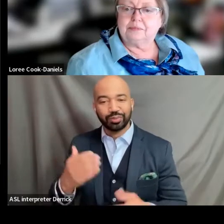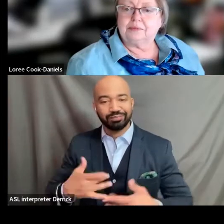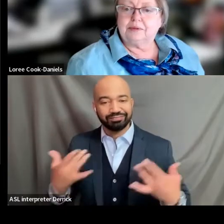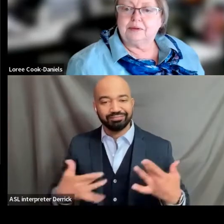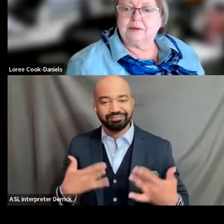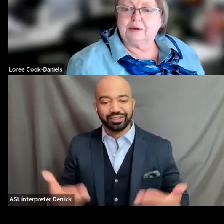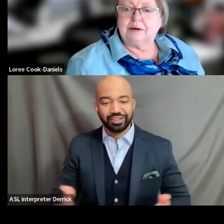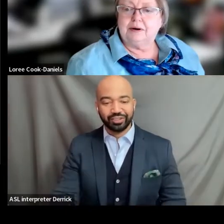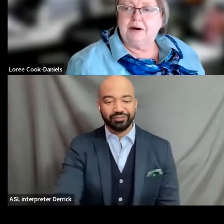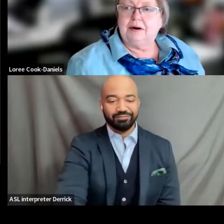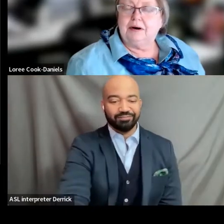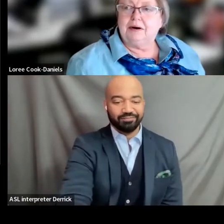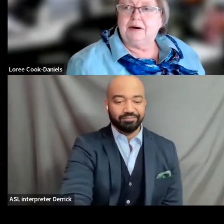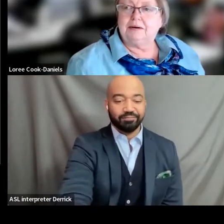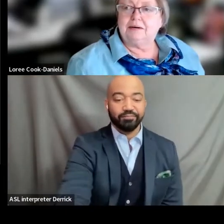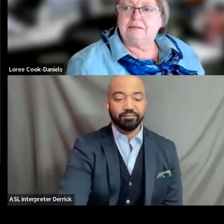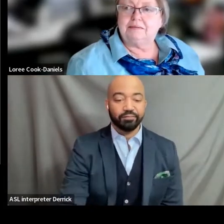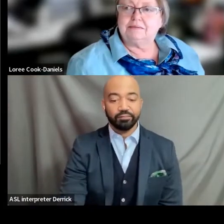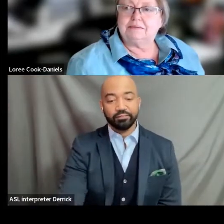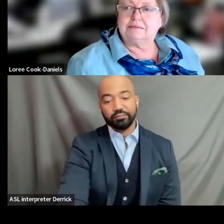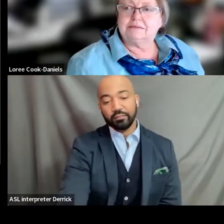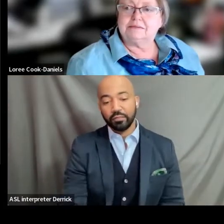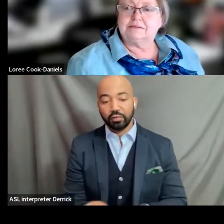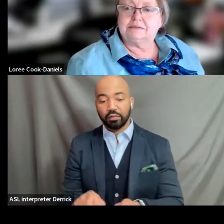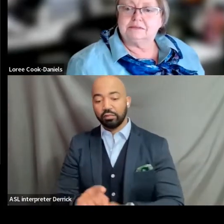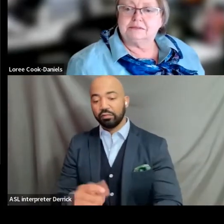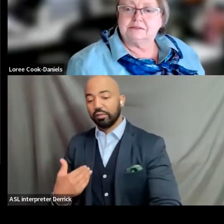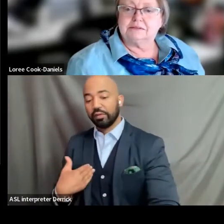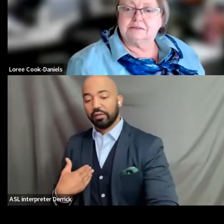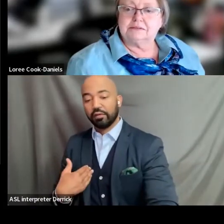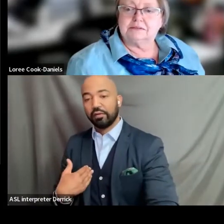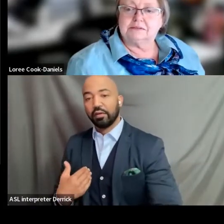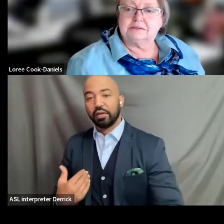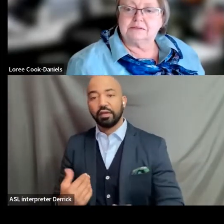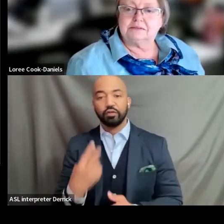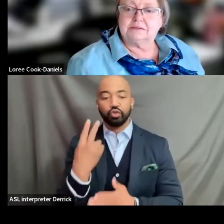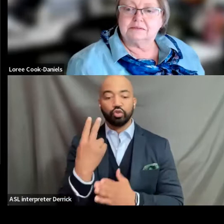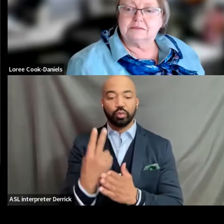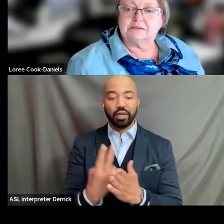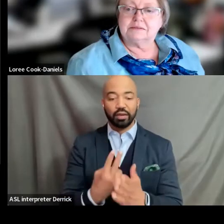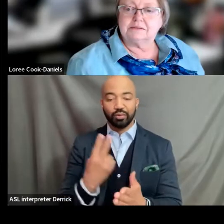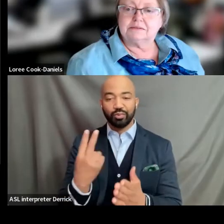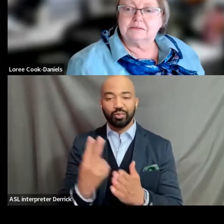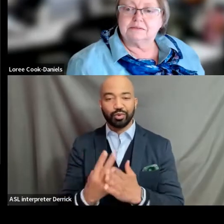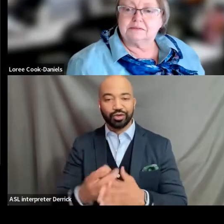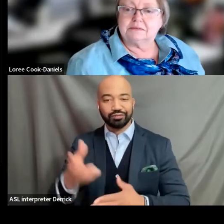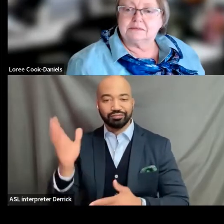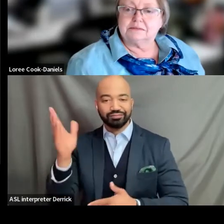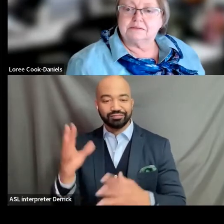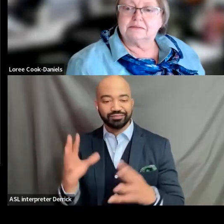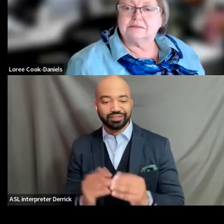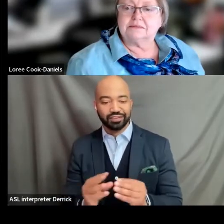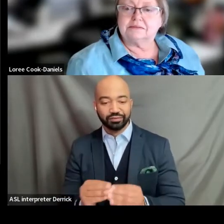and we have a really packed two hours worth of time today. So I'm gonna get us rolling. Most of us know about Zoom